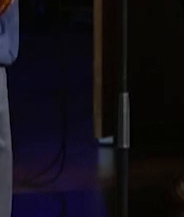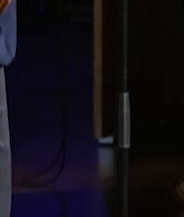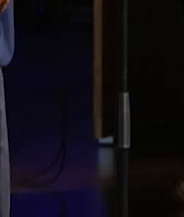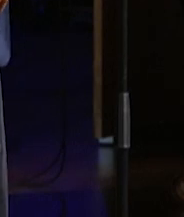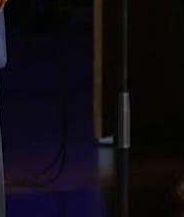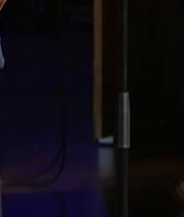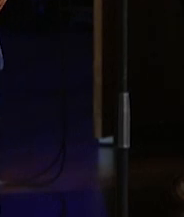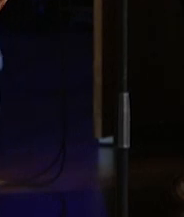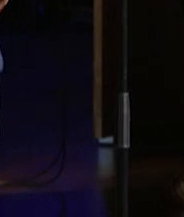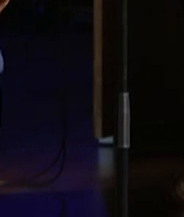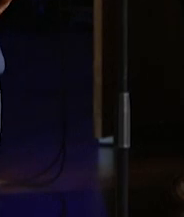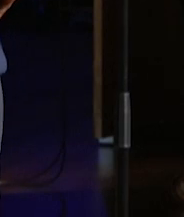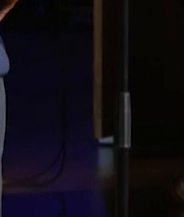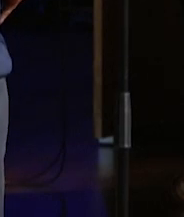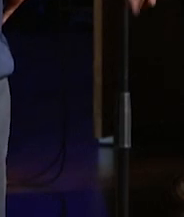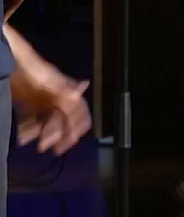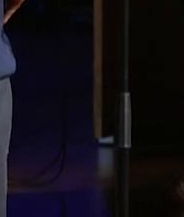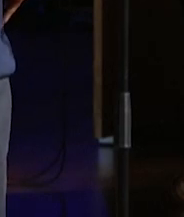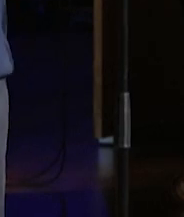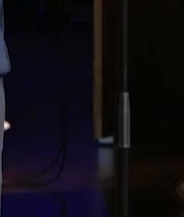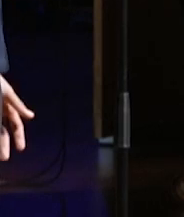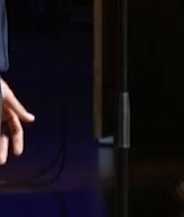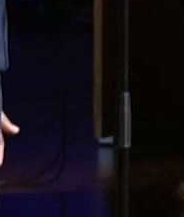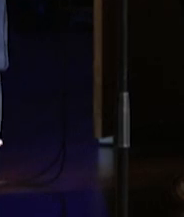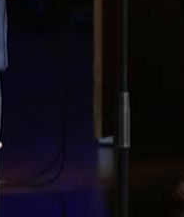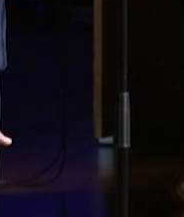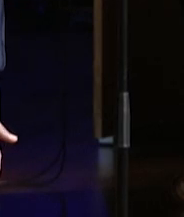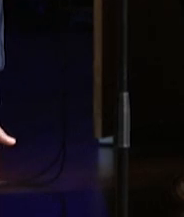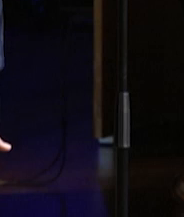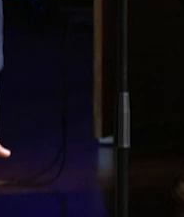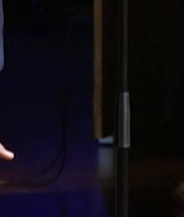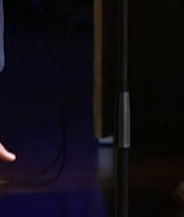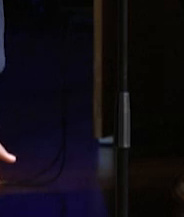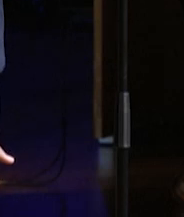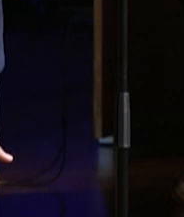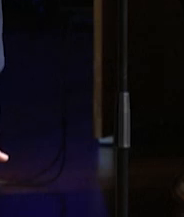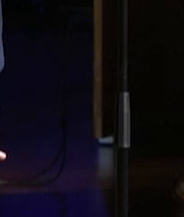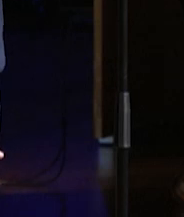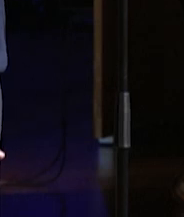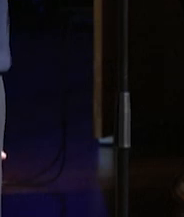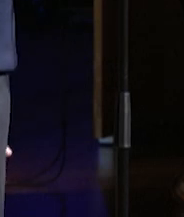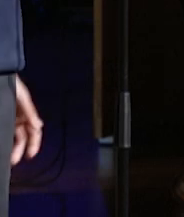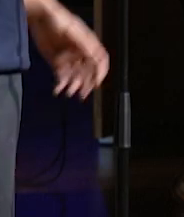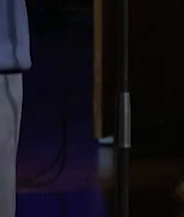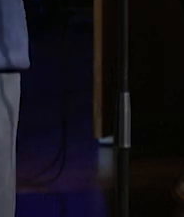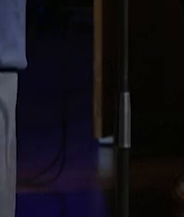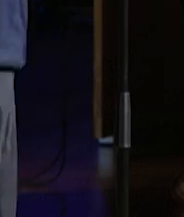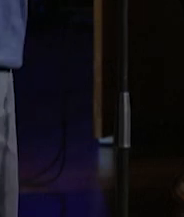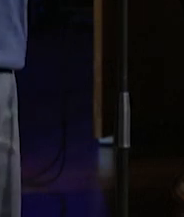# A stone faced lover and hide the man.#